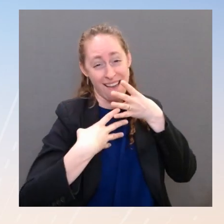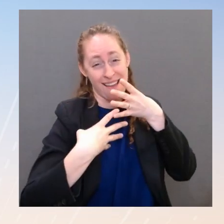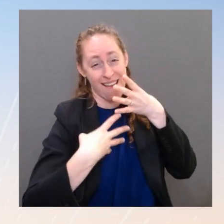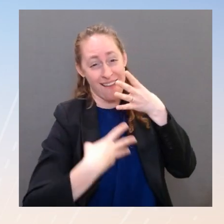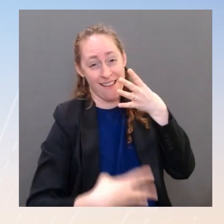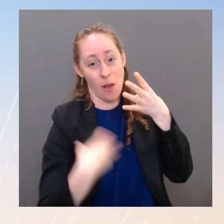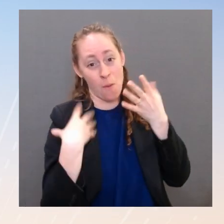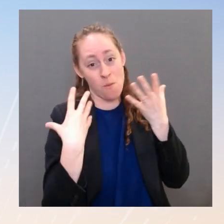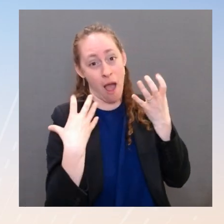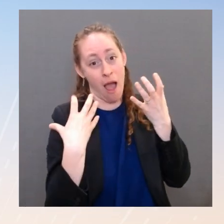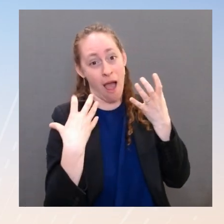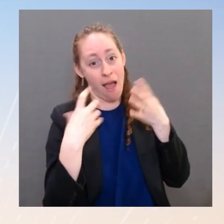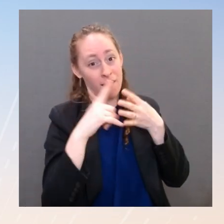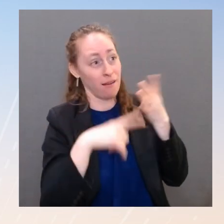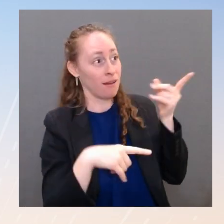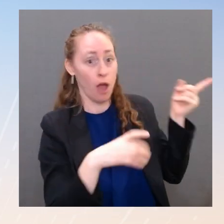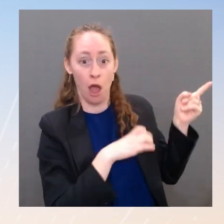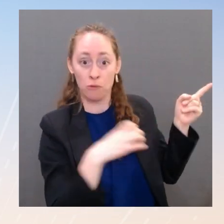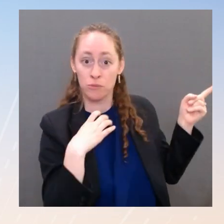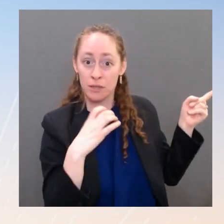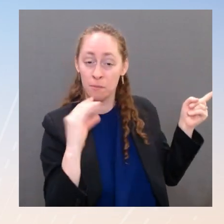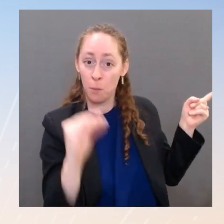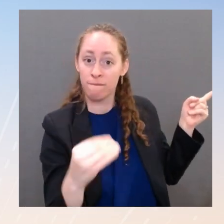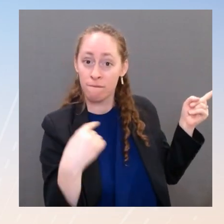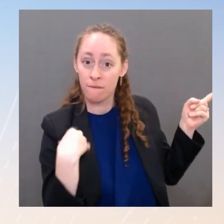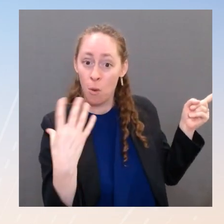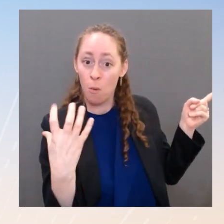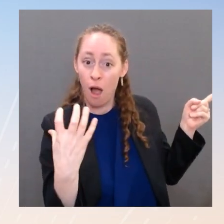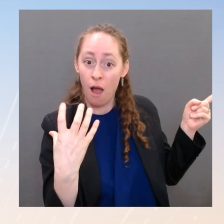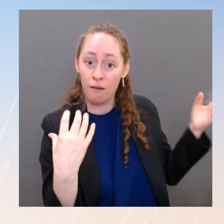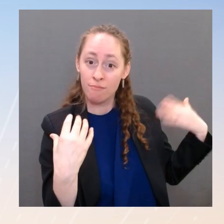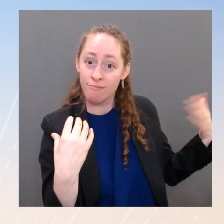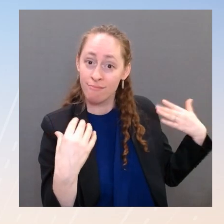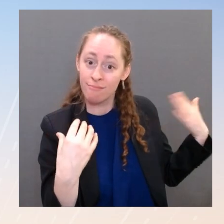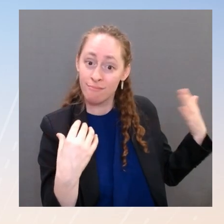And when the bipartisan process paused, we --